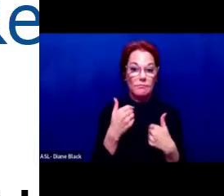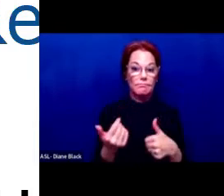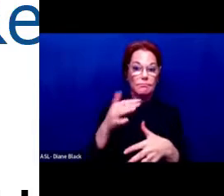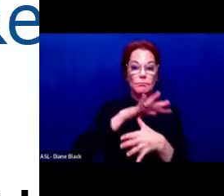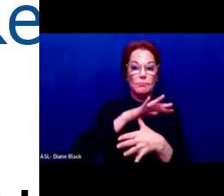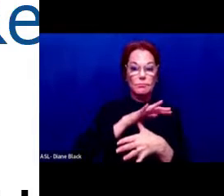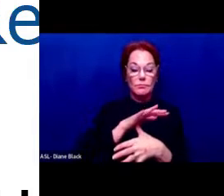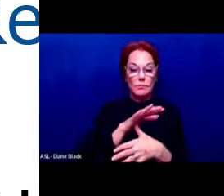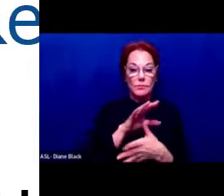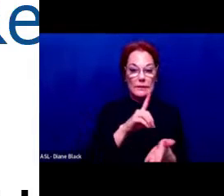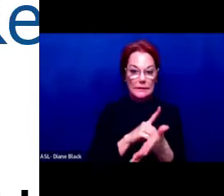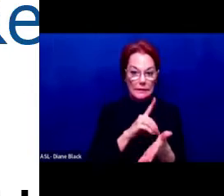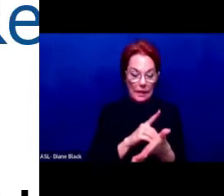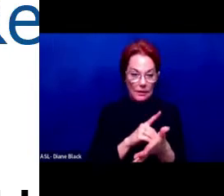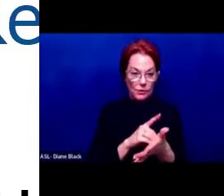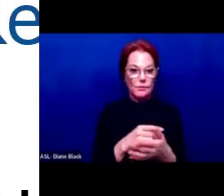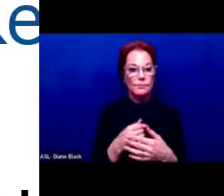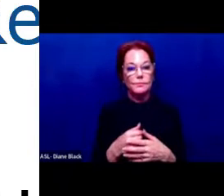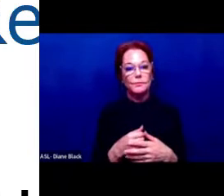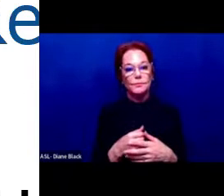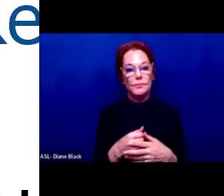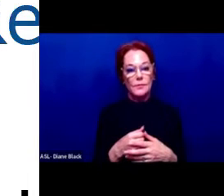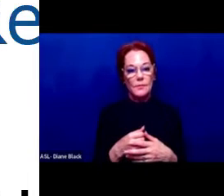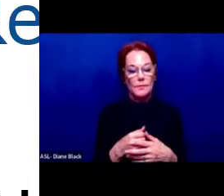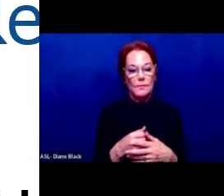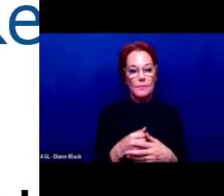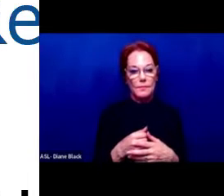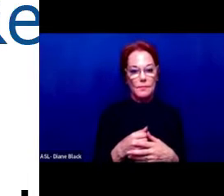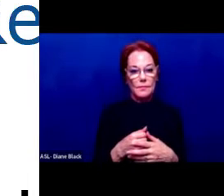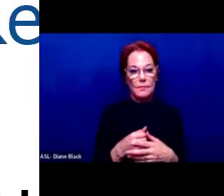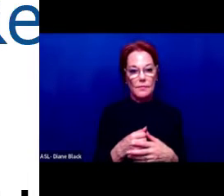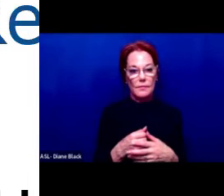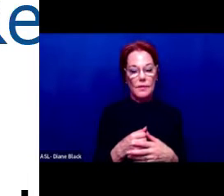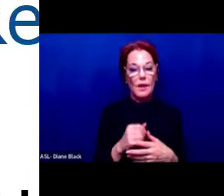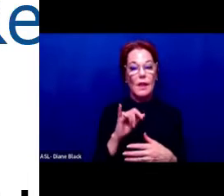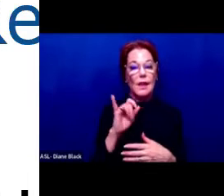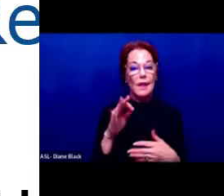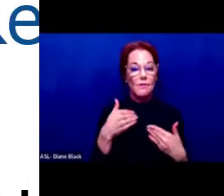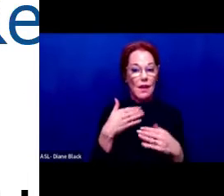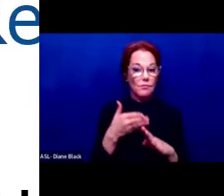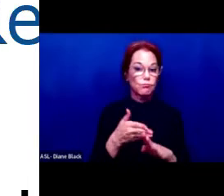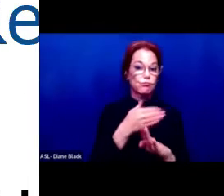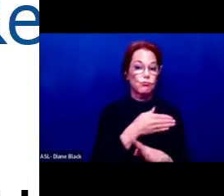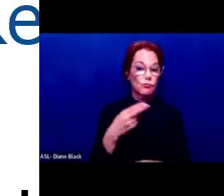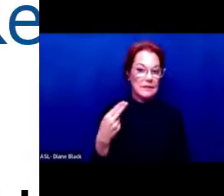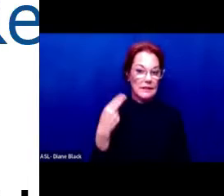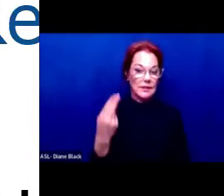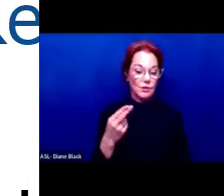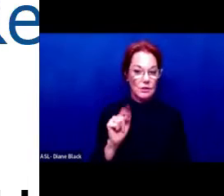that role and then having a pre previous history of traumatic brain injury or greater severe